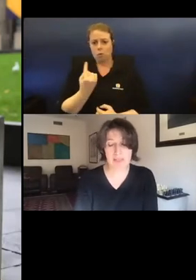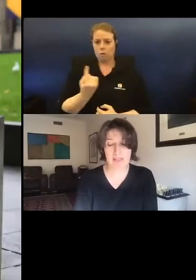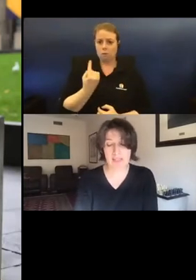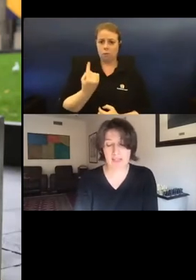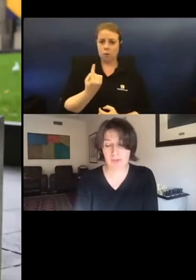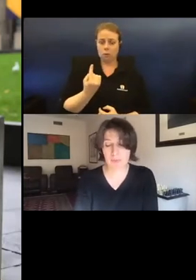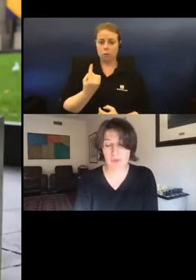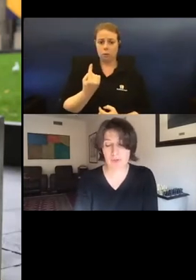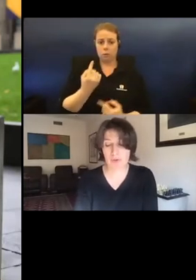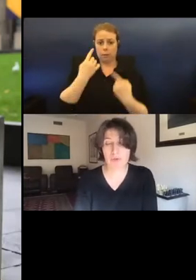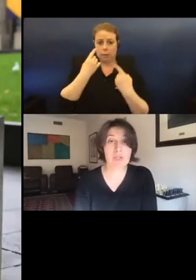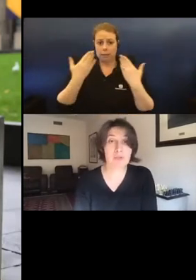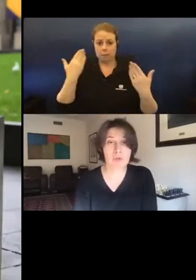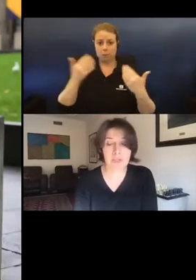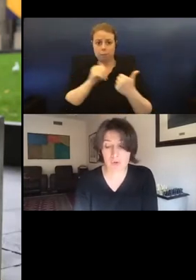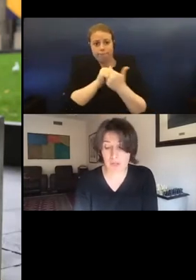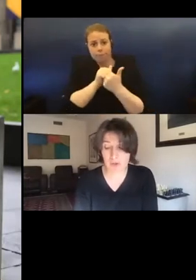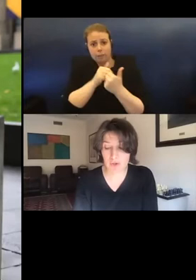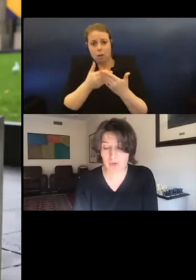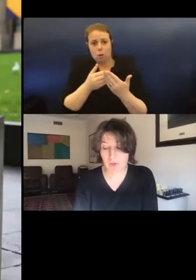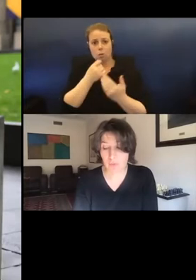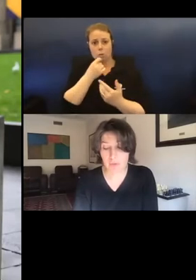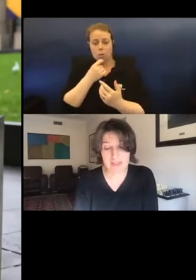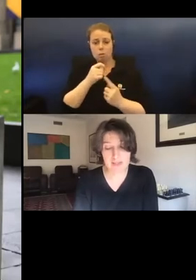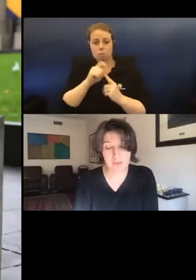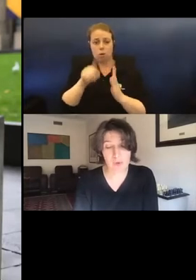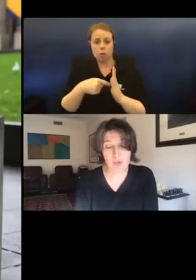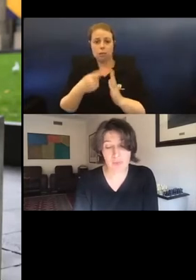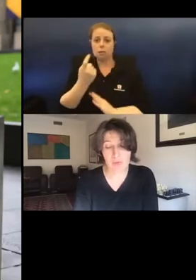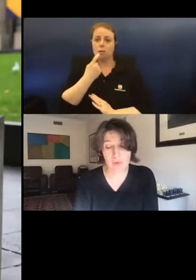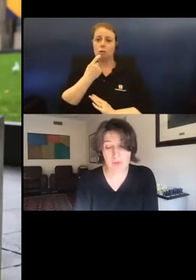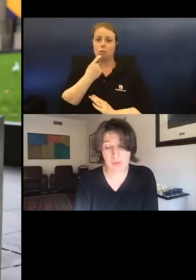here on this project concrete concrete knowledge where we stenciled bollard with quotes about